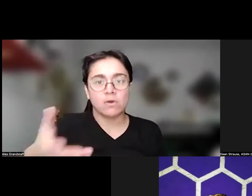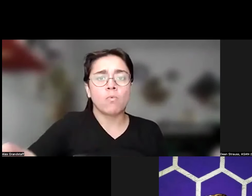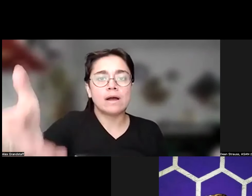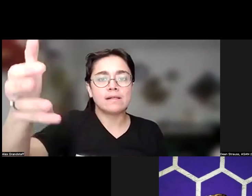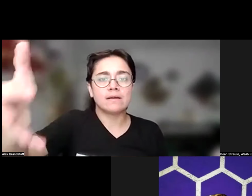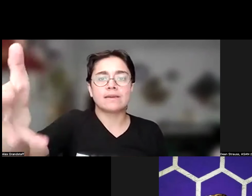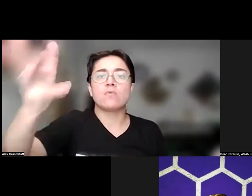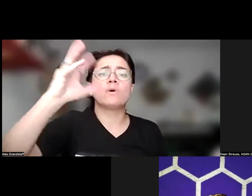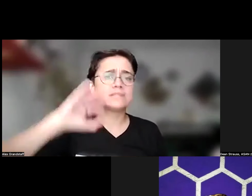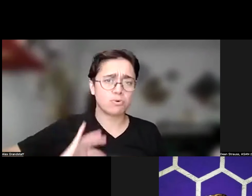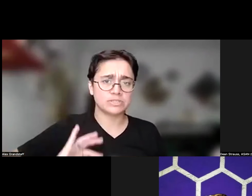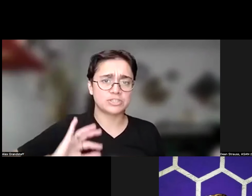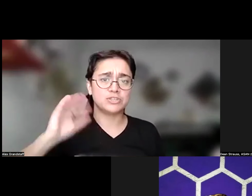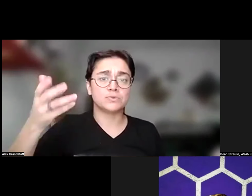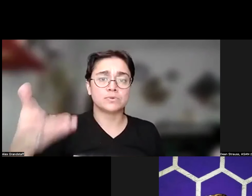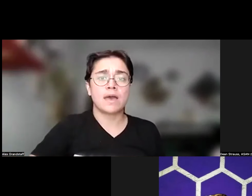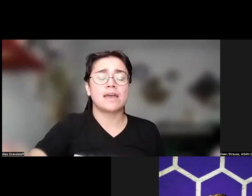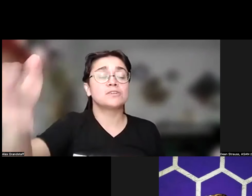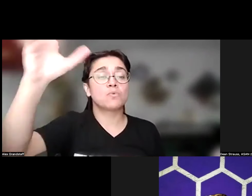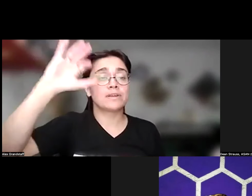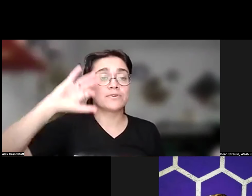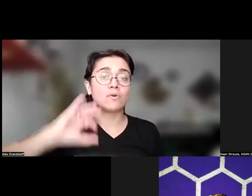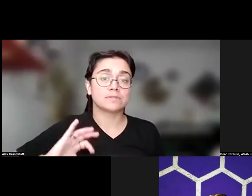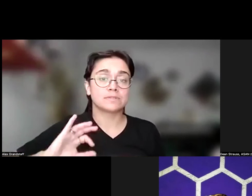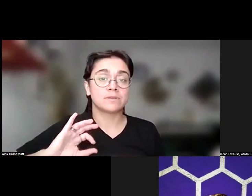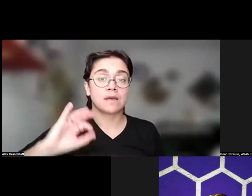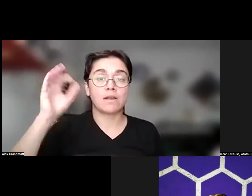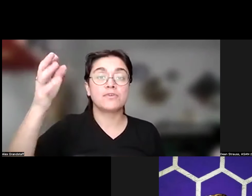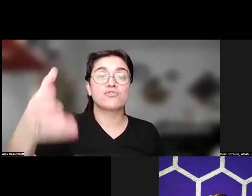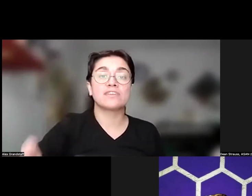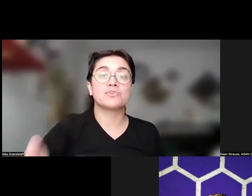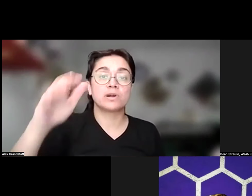I want to ask you to circle back to the values.